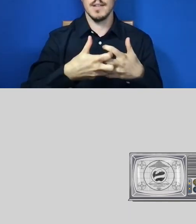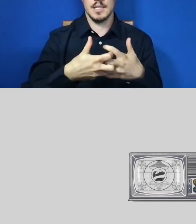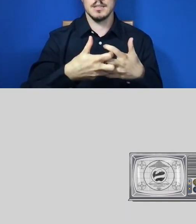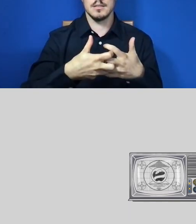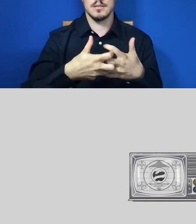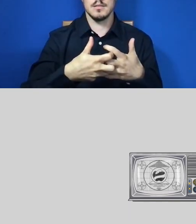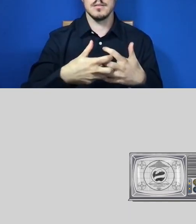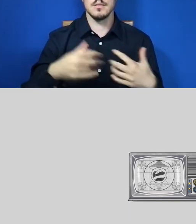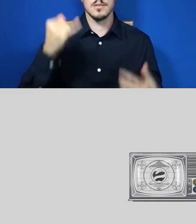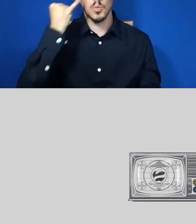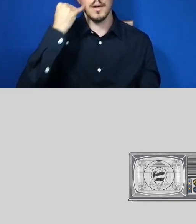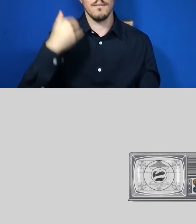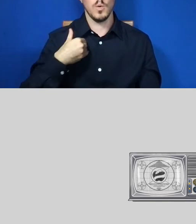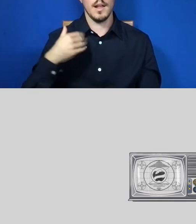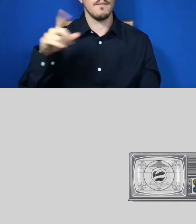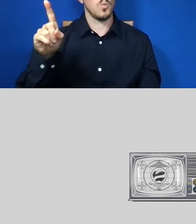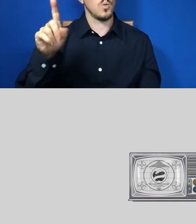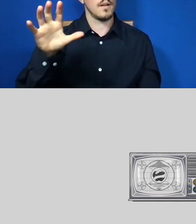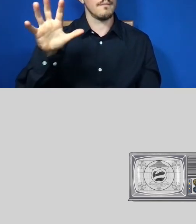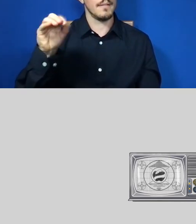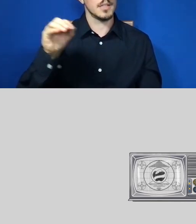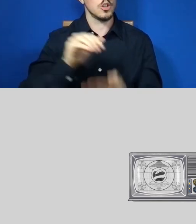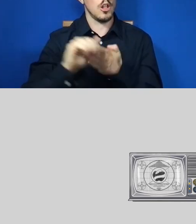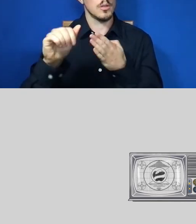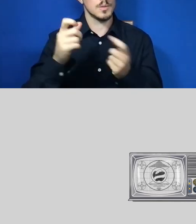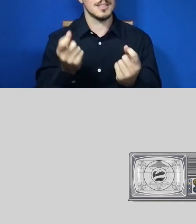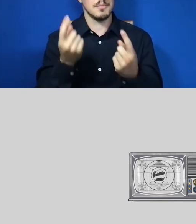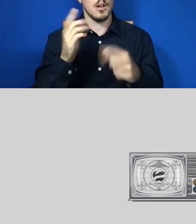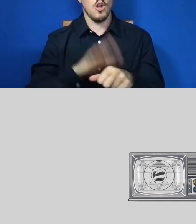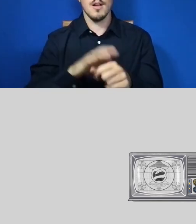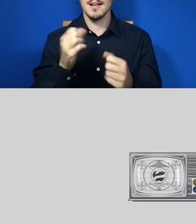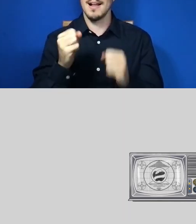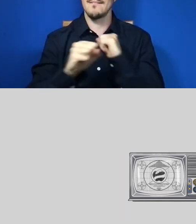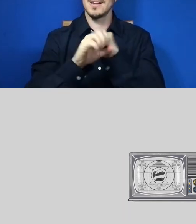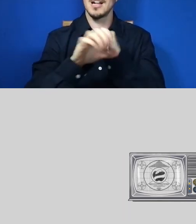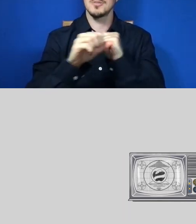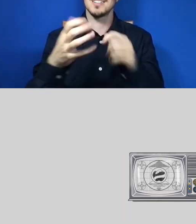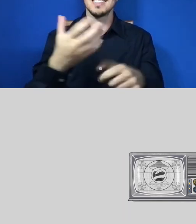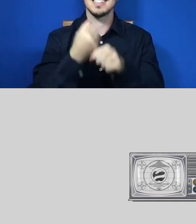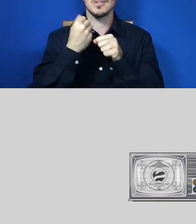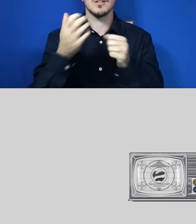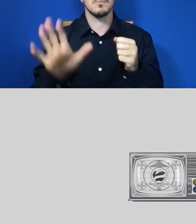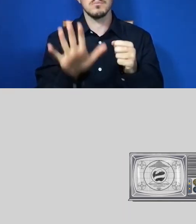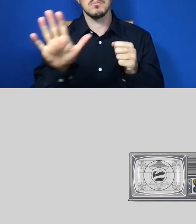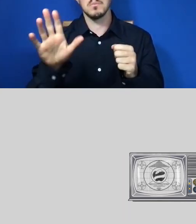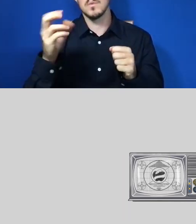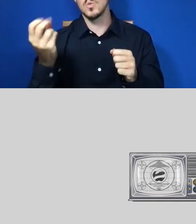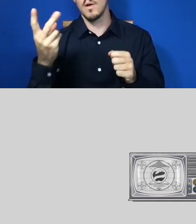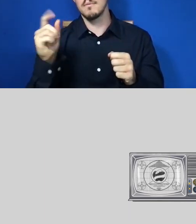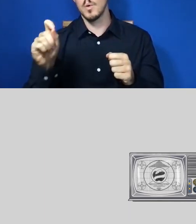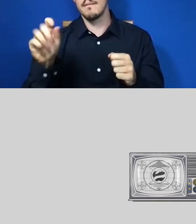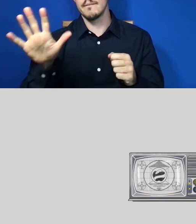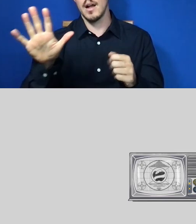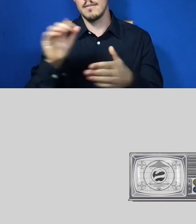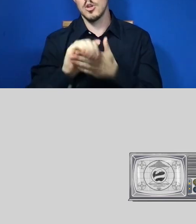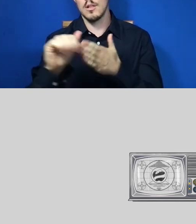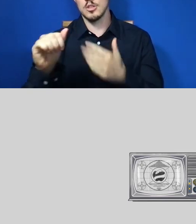so if we have $150 we spend on advertising, we should get approximately $12.50 dollars.